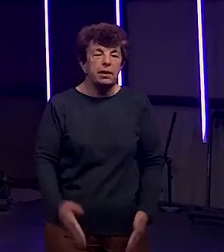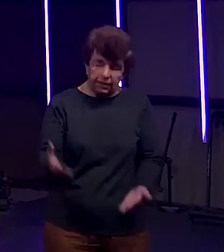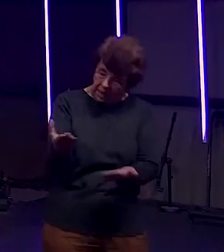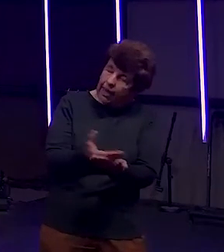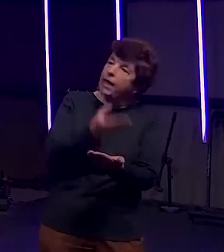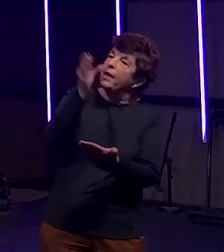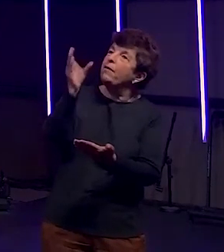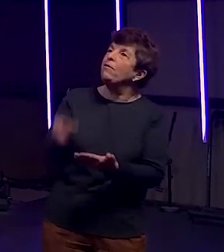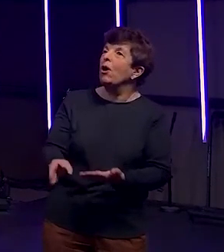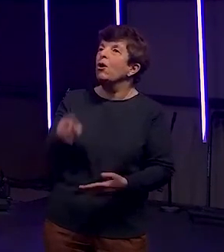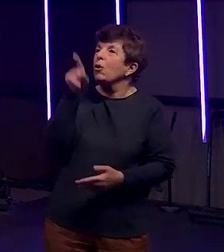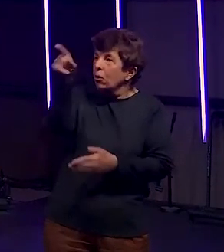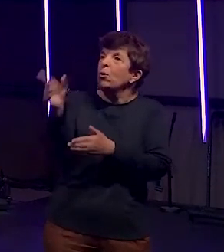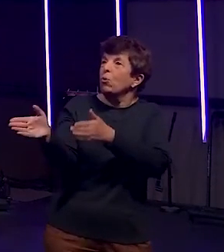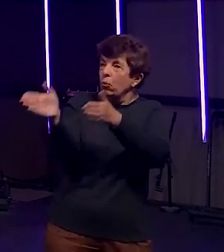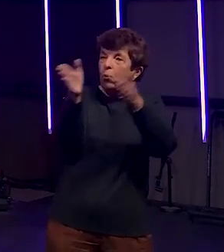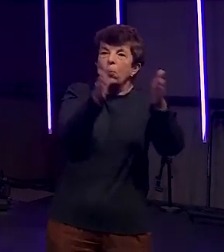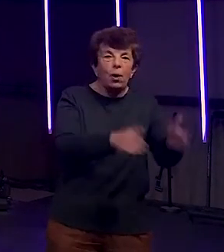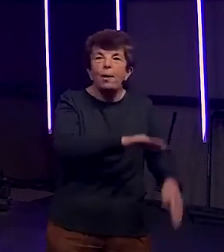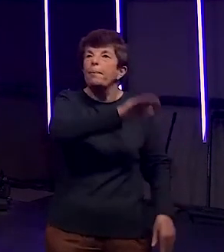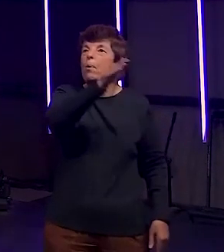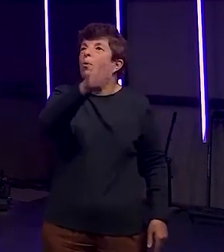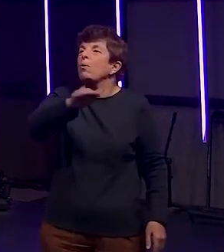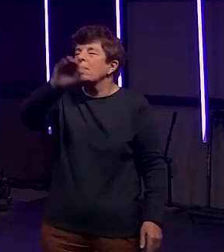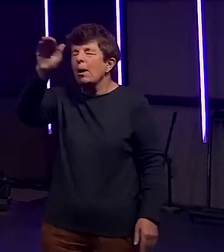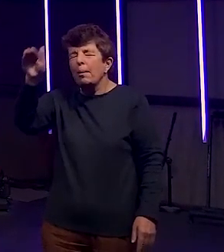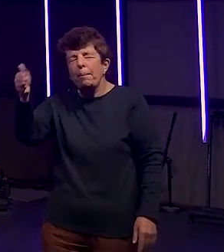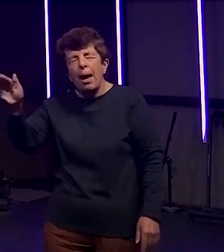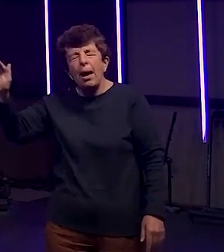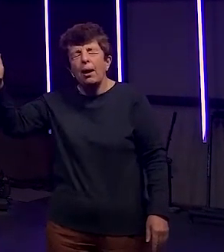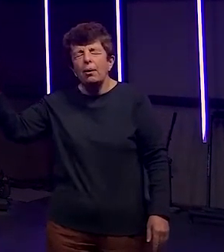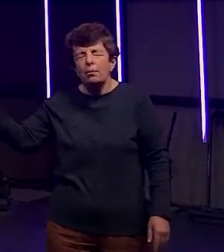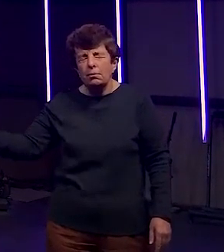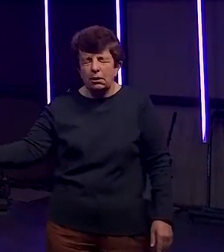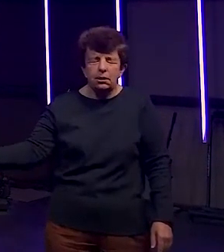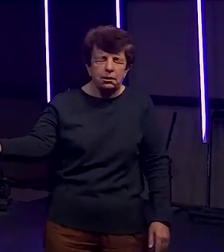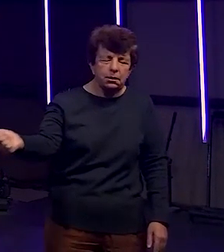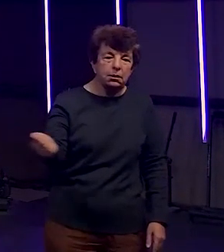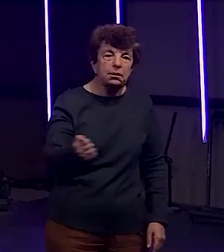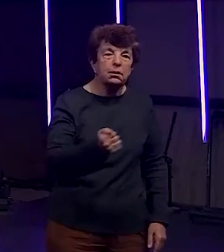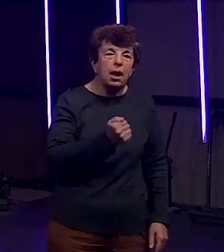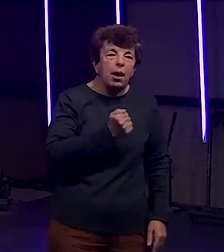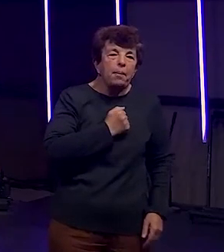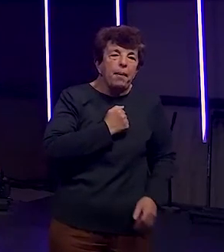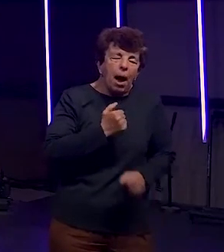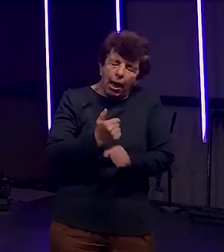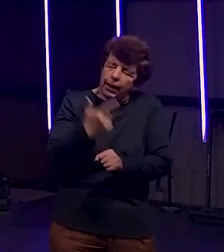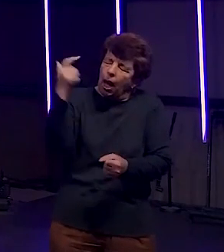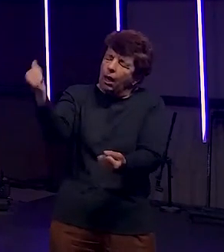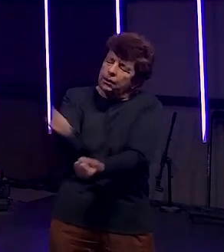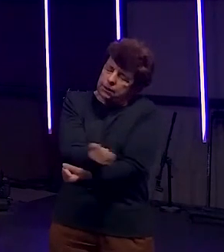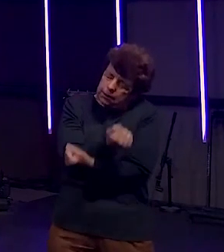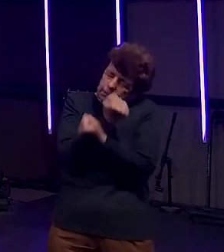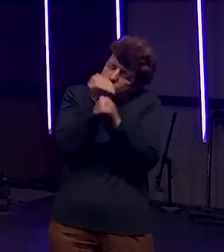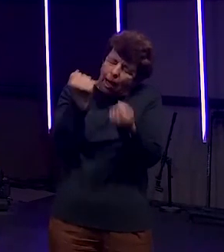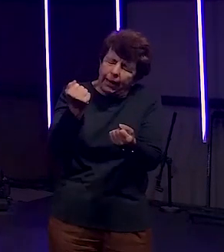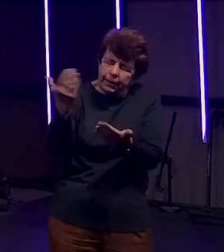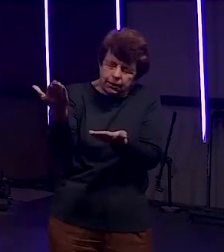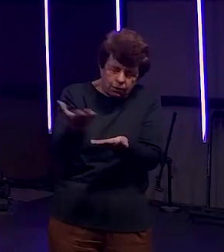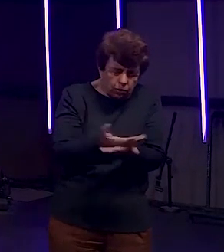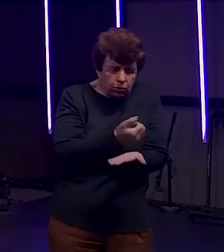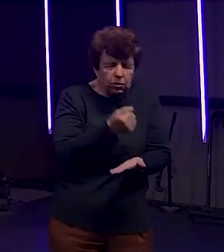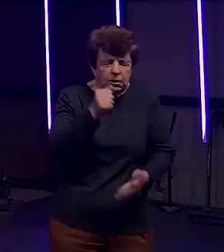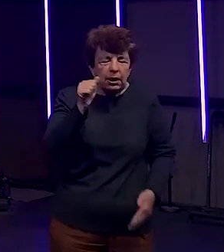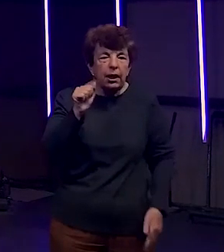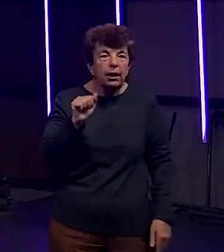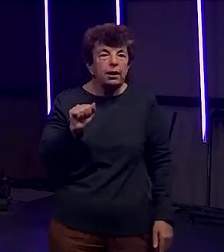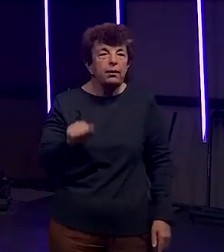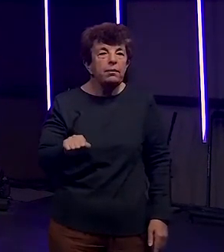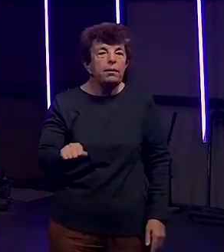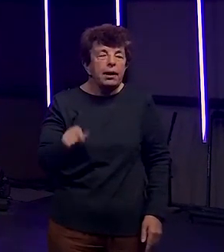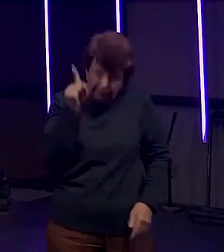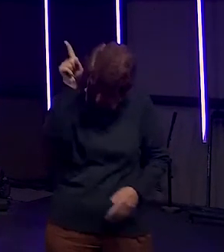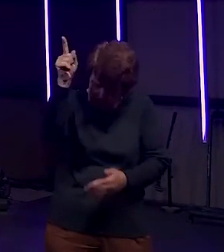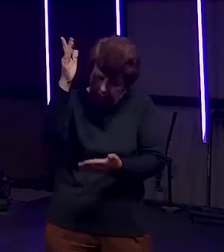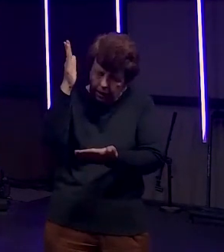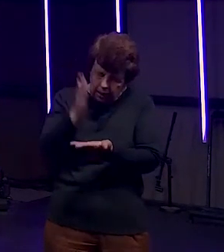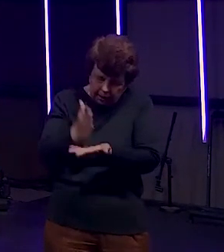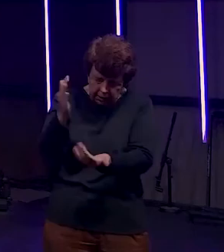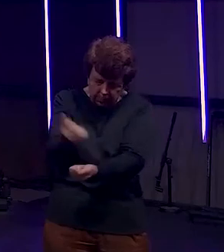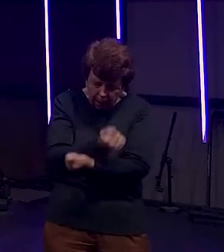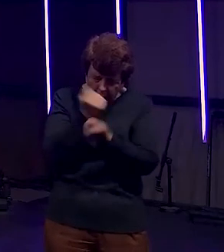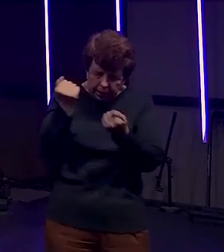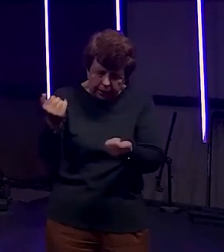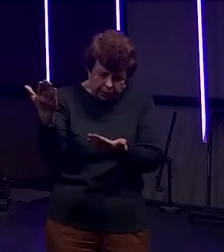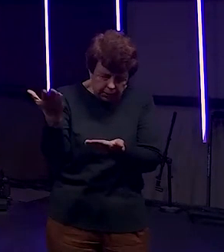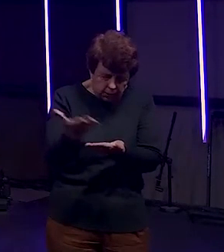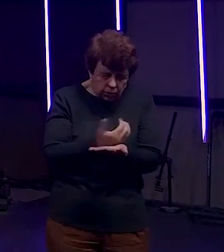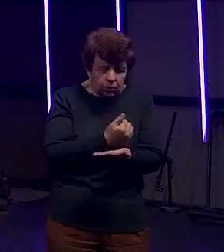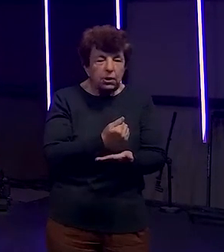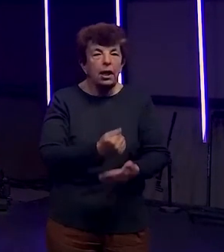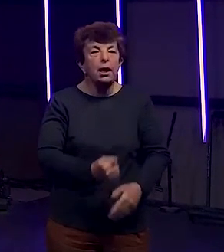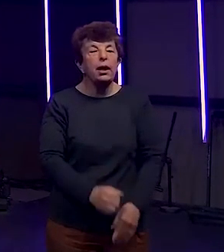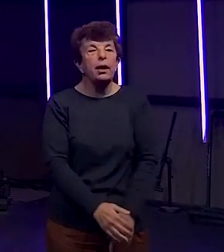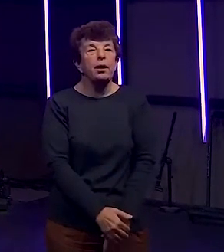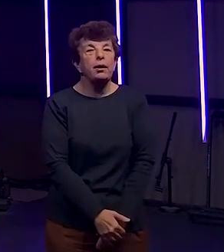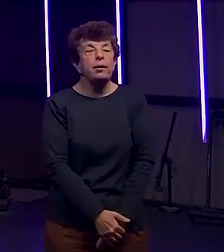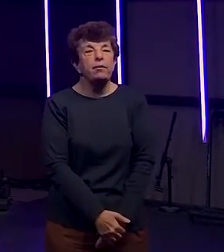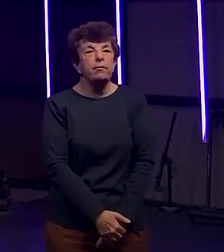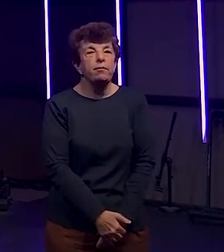Savior He can move the mountains My God is mighty to save He is mighty to save